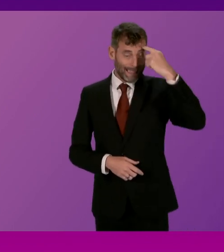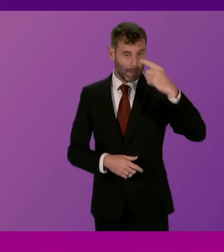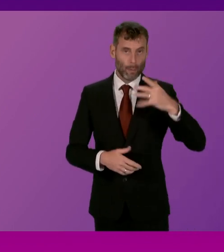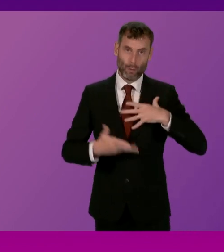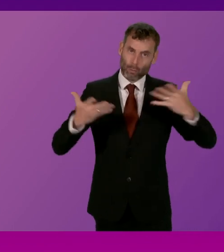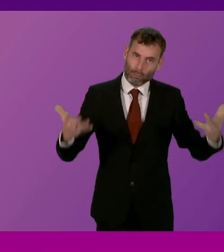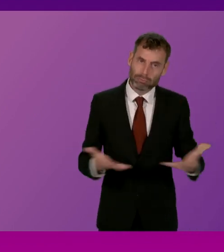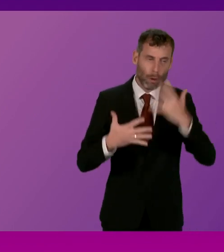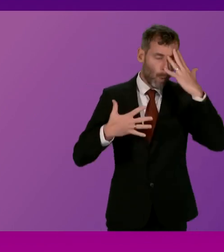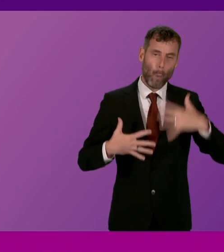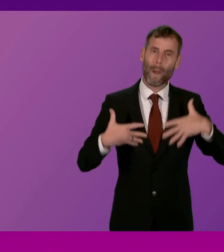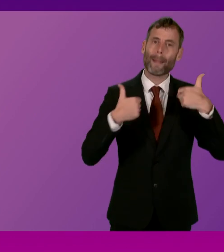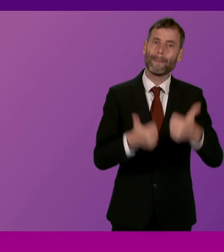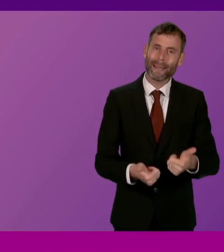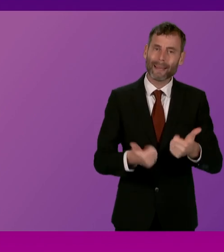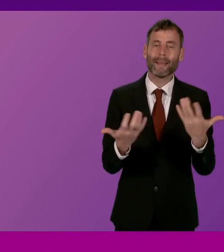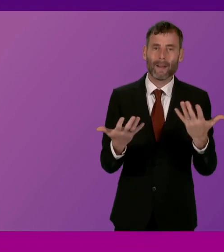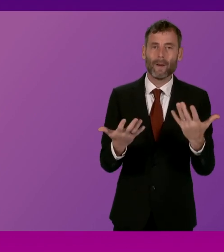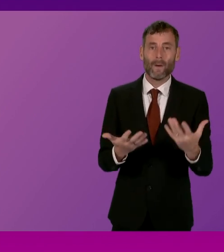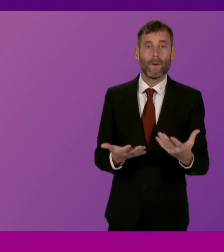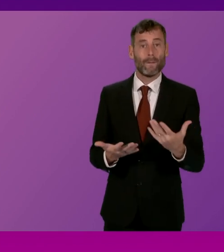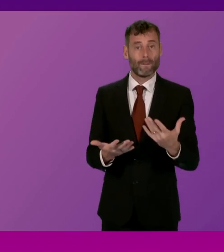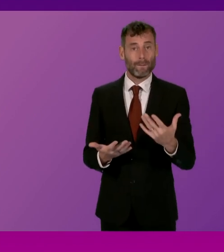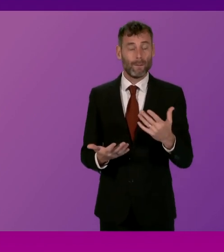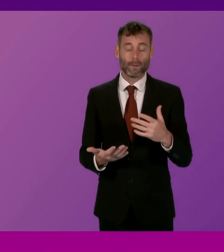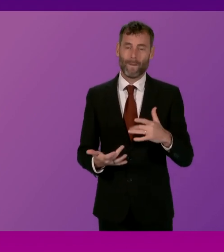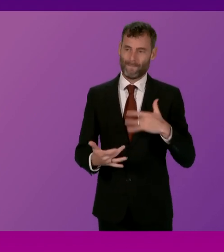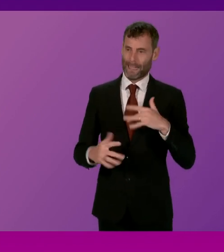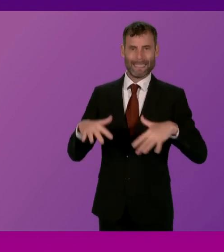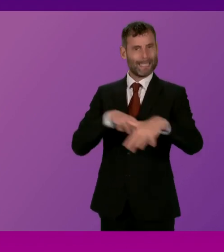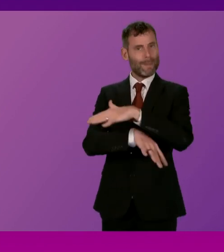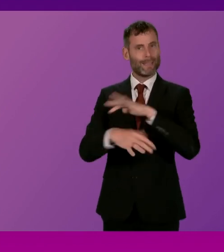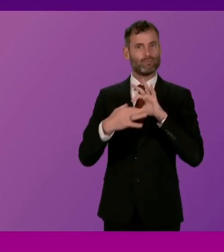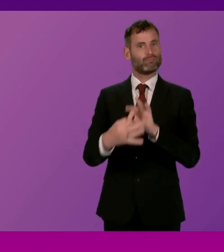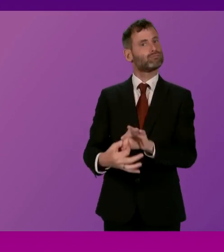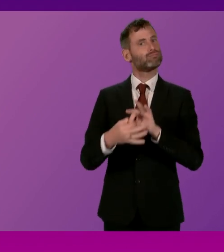When we think about social prescribing in the health space, we know that they can be exceptionally important.